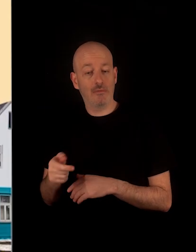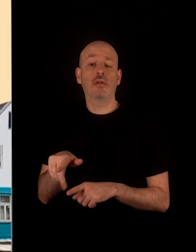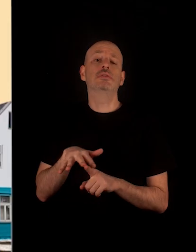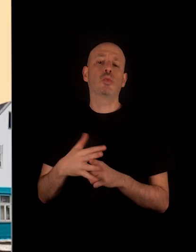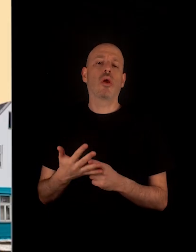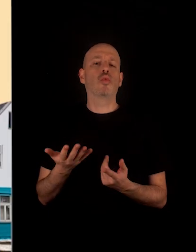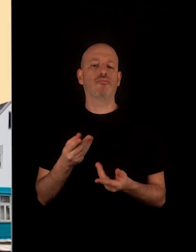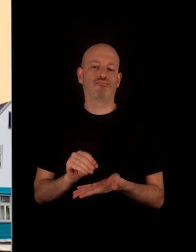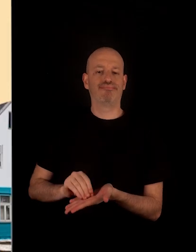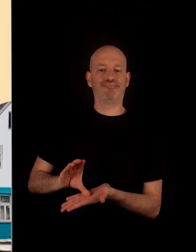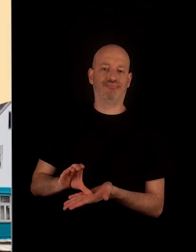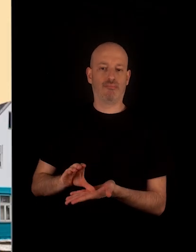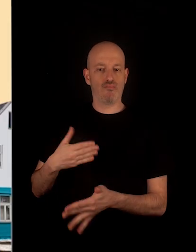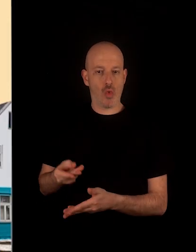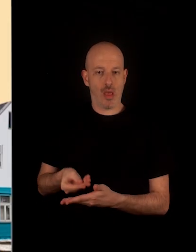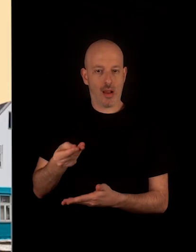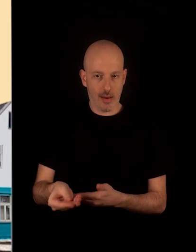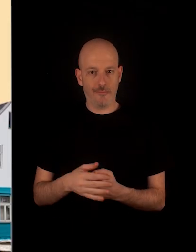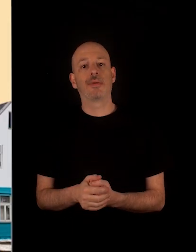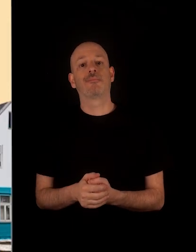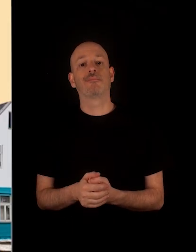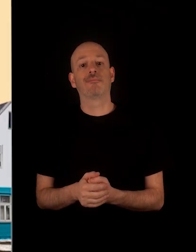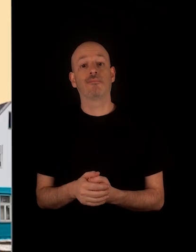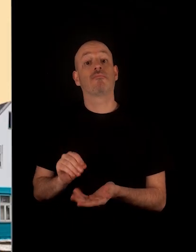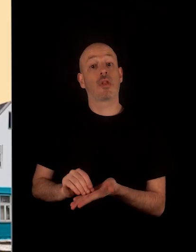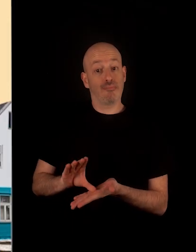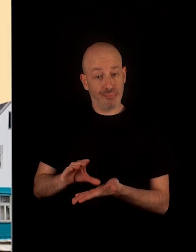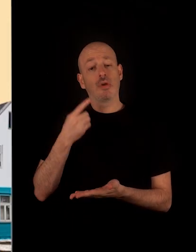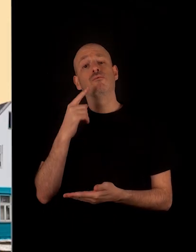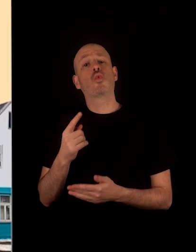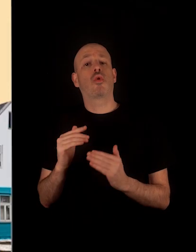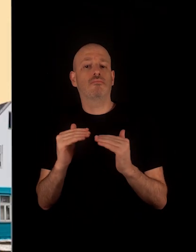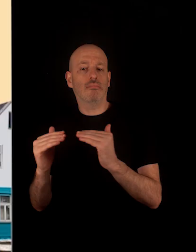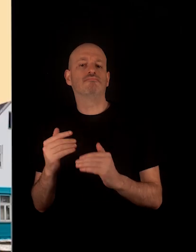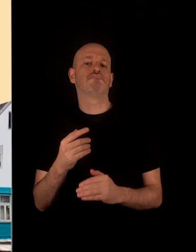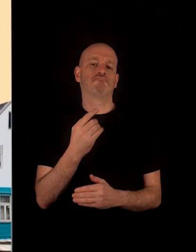that is given to the legal entity. This is to financially contribute to the accommodation